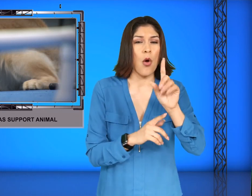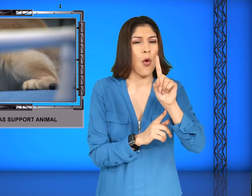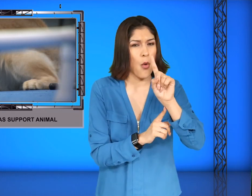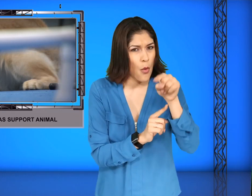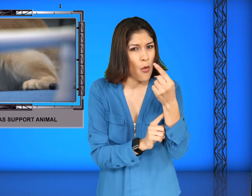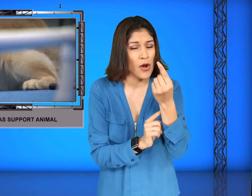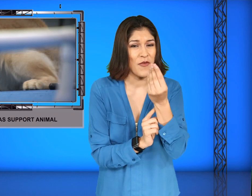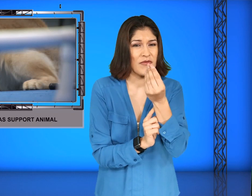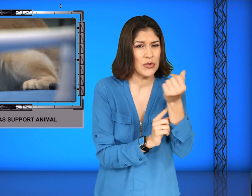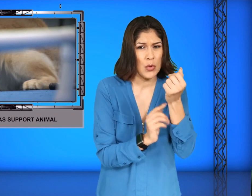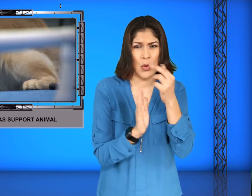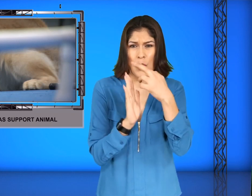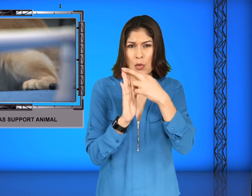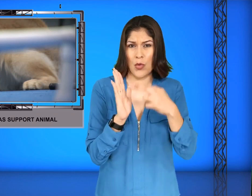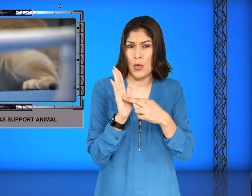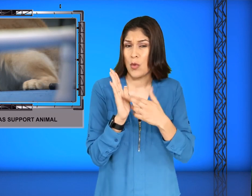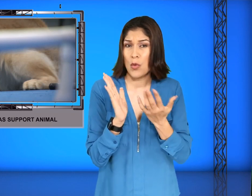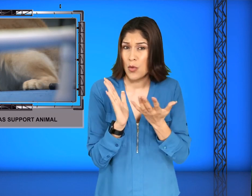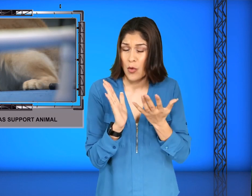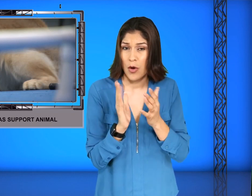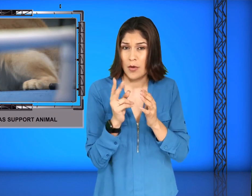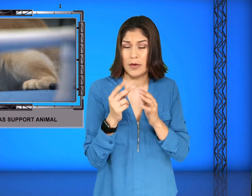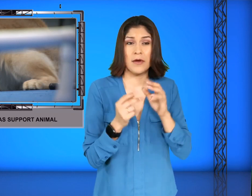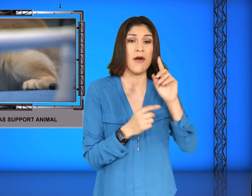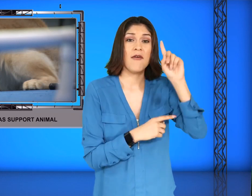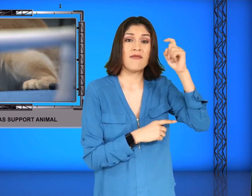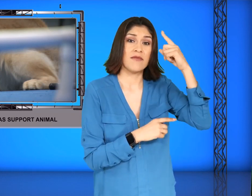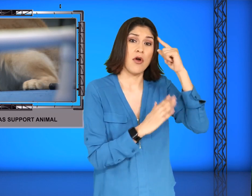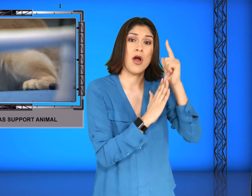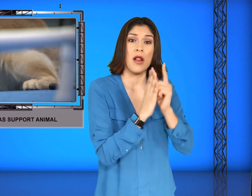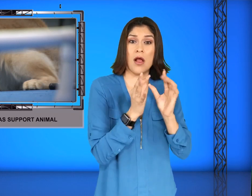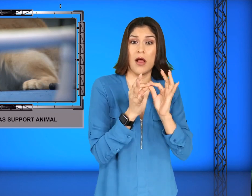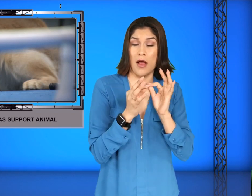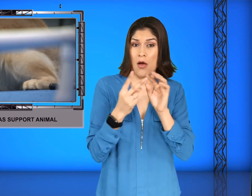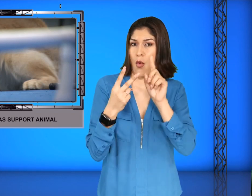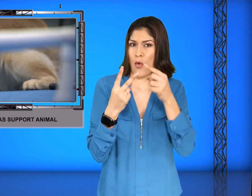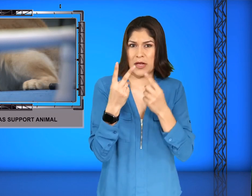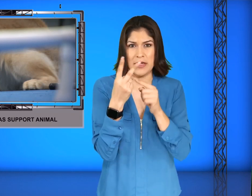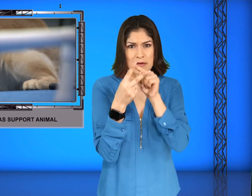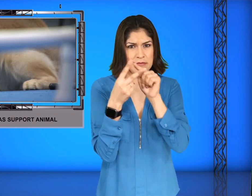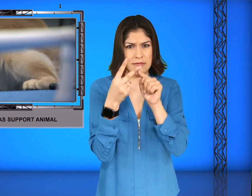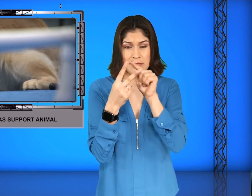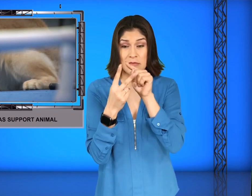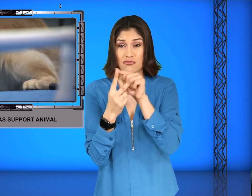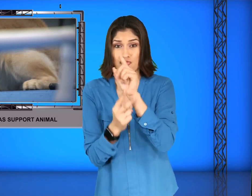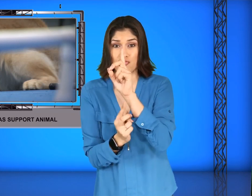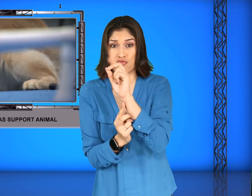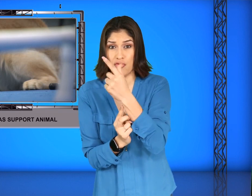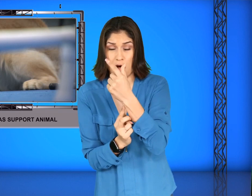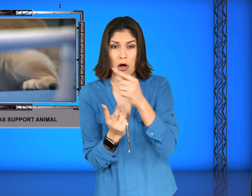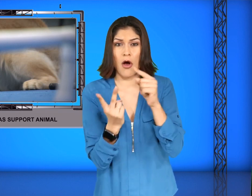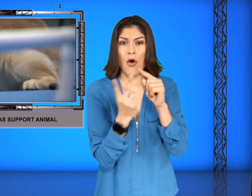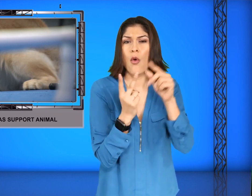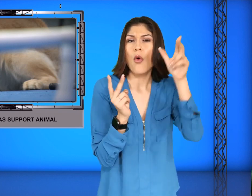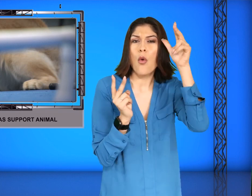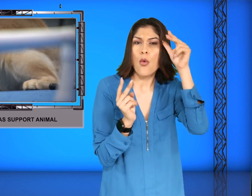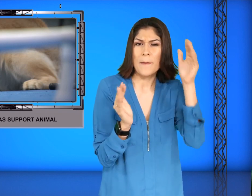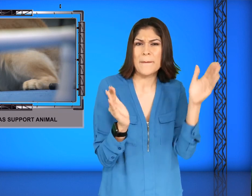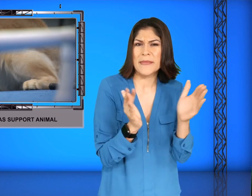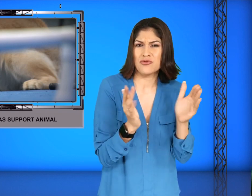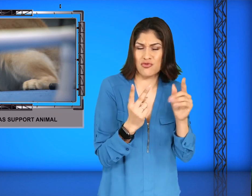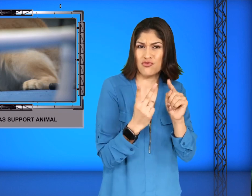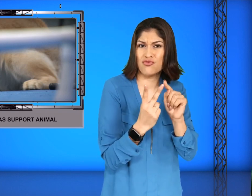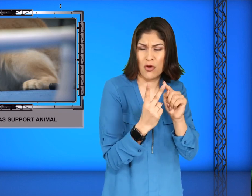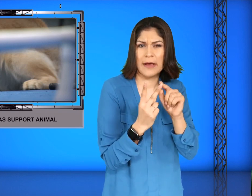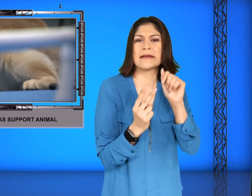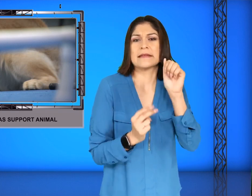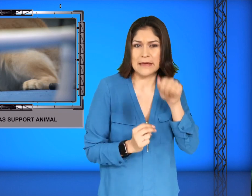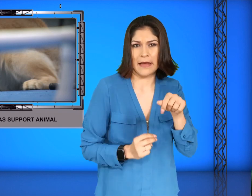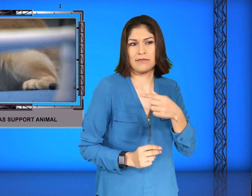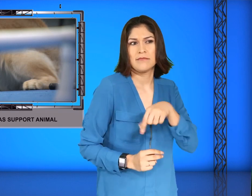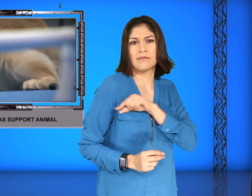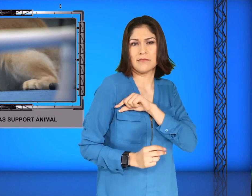And there are a few rules: federal law says only dogs and miniature horses can be used